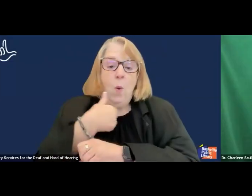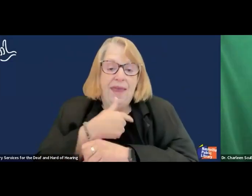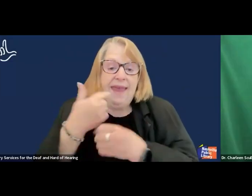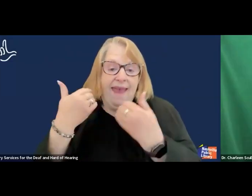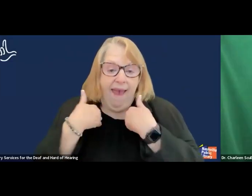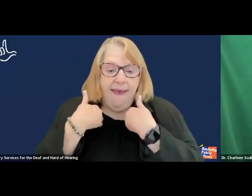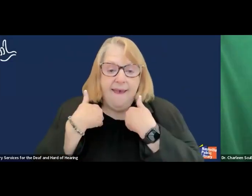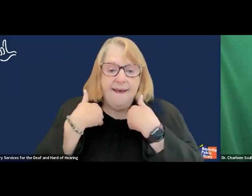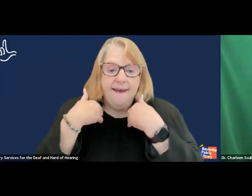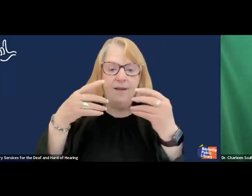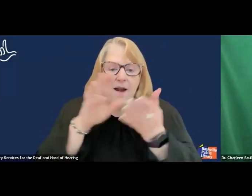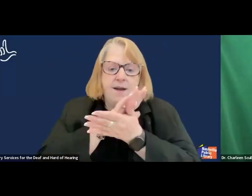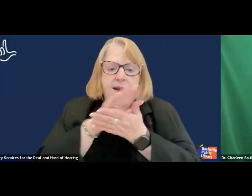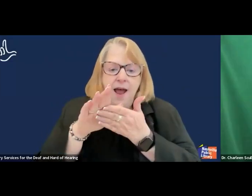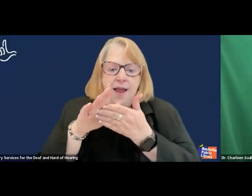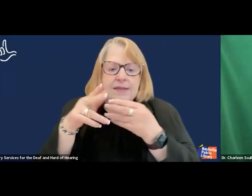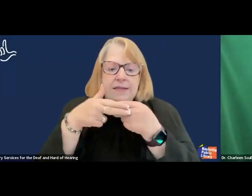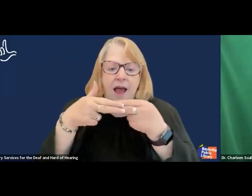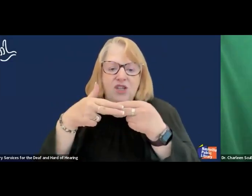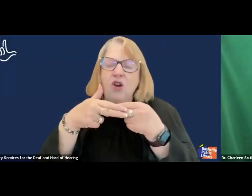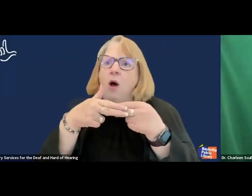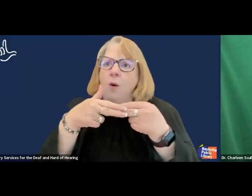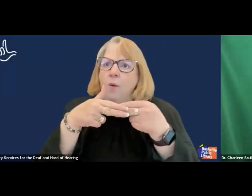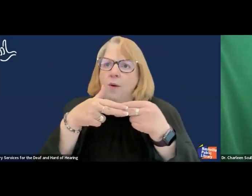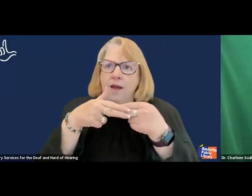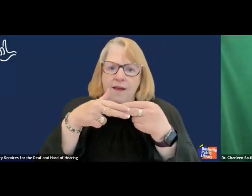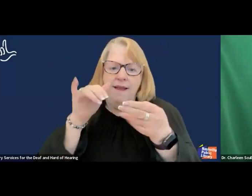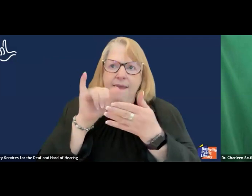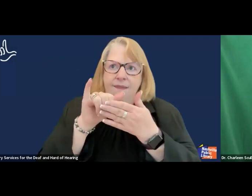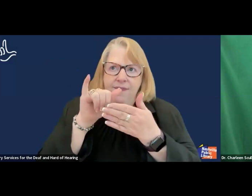misses what's going on repeatedly and gets told they'll be told later.